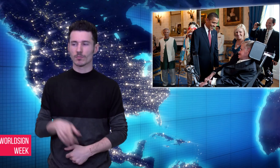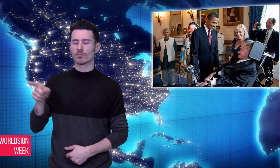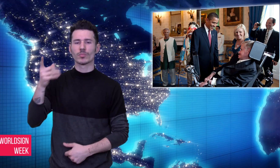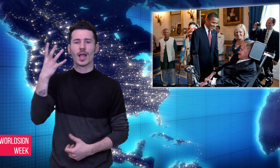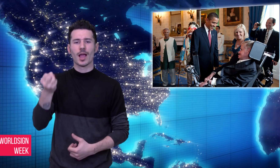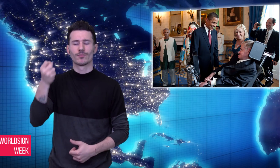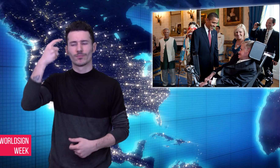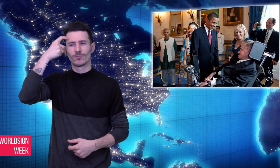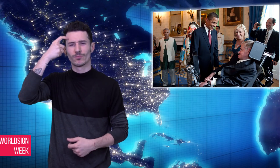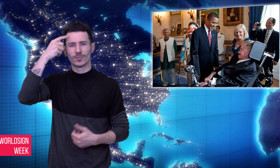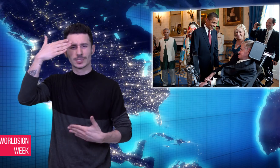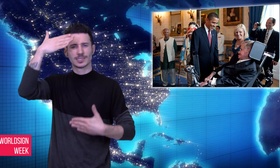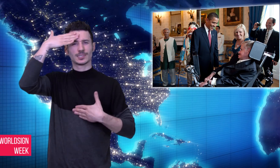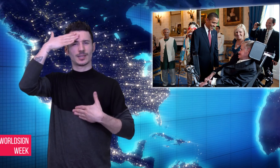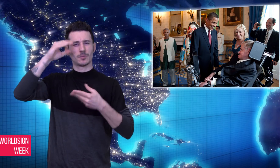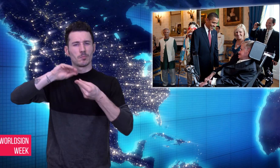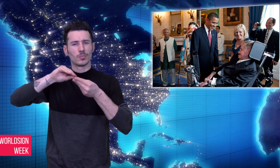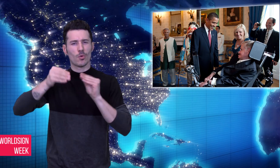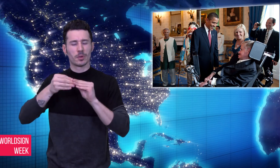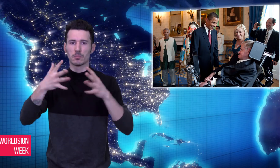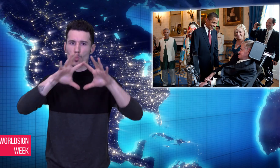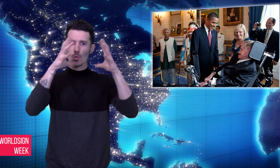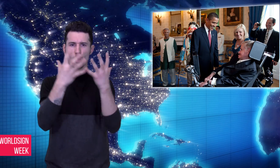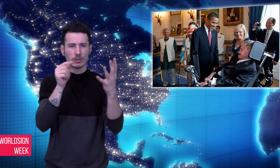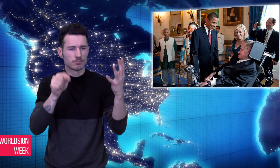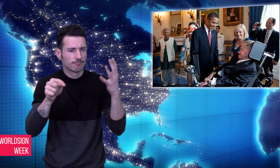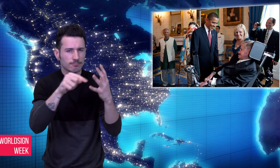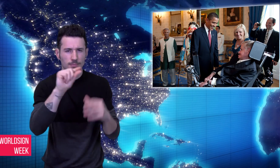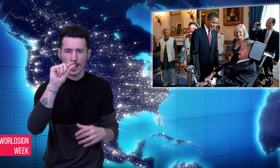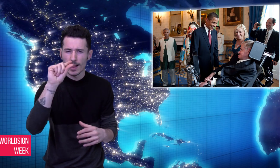disease that paralysed him. He couldn’t